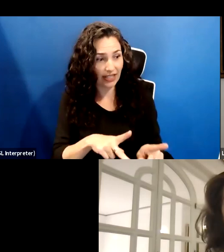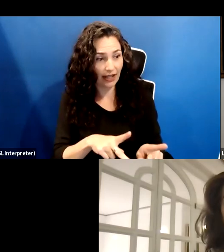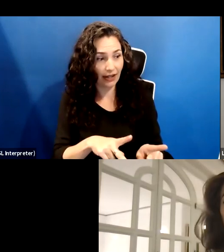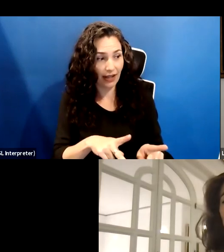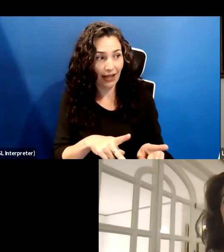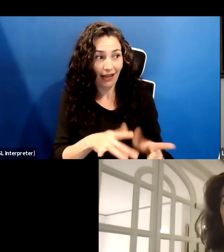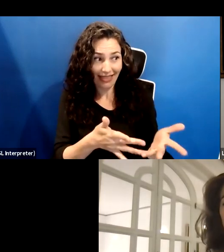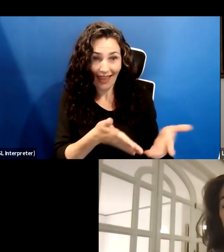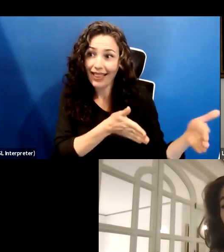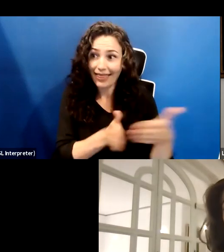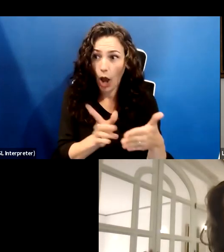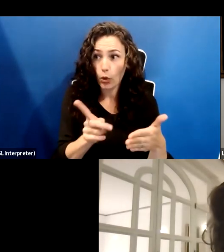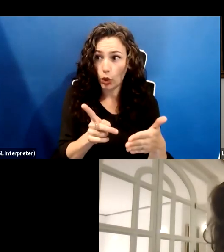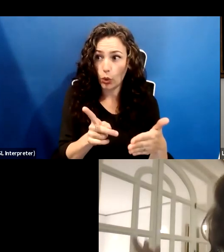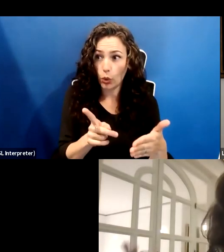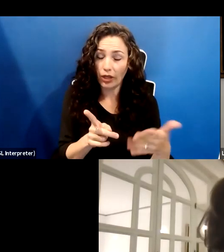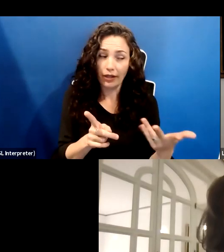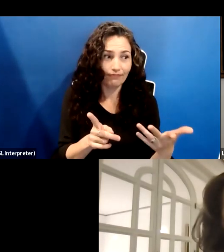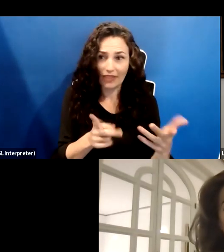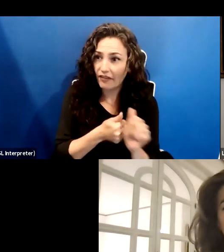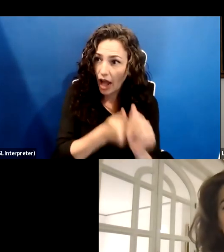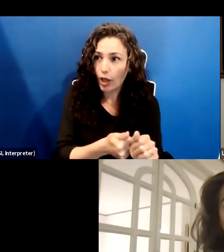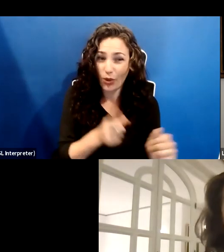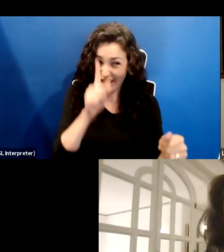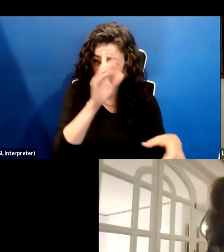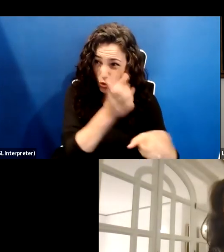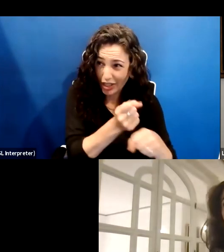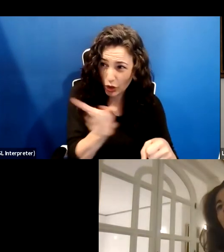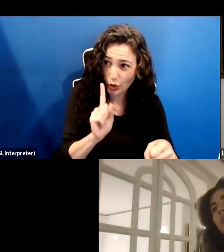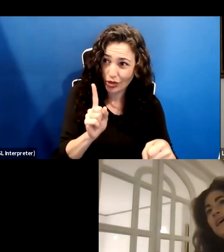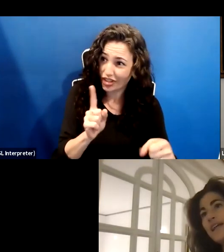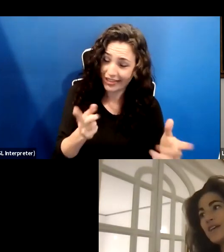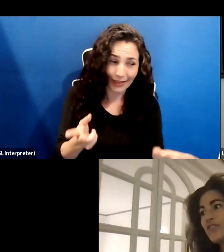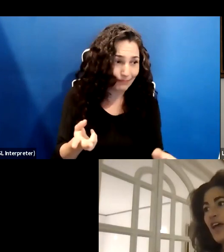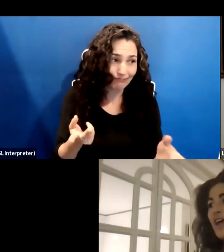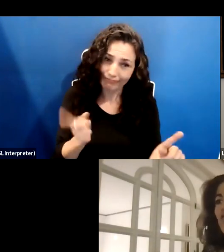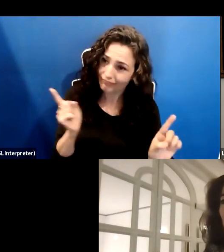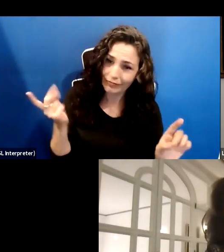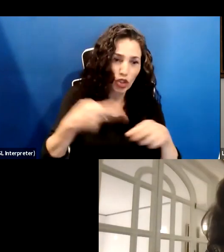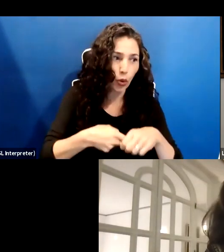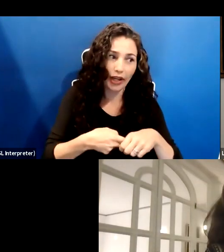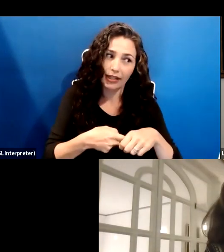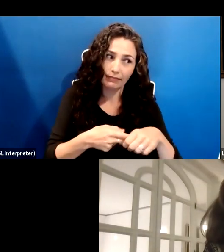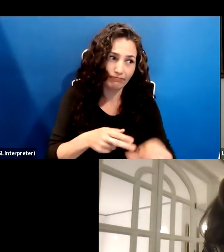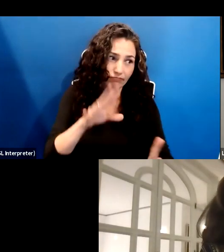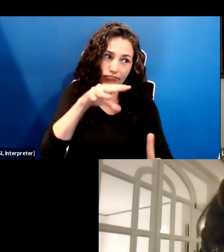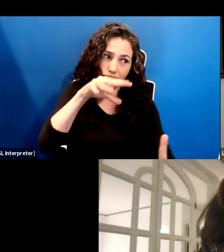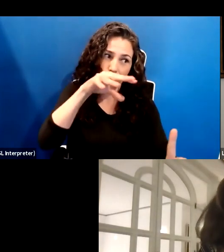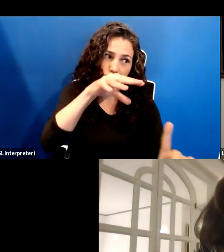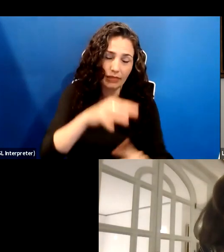They're allowing you to sort of be along for the ride. And in exchange, you try not to get into in the way